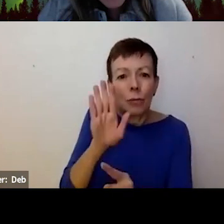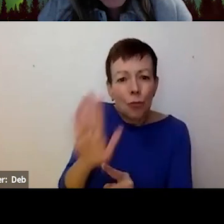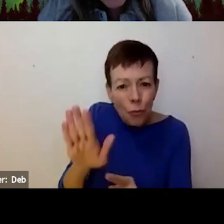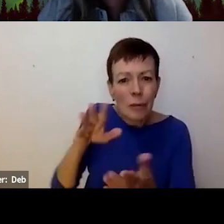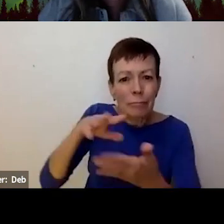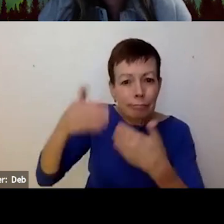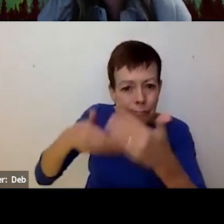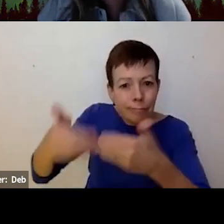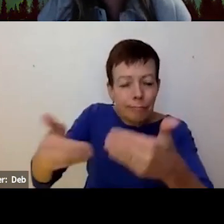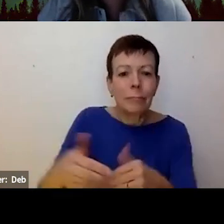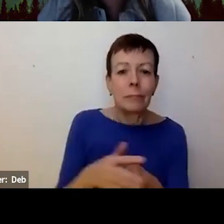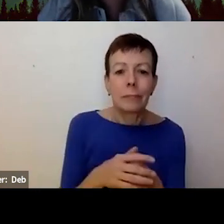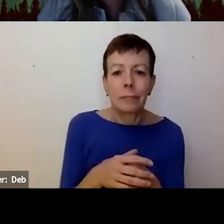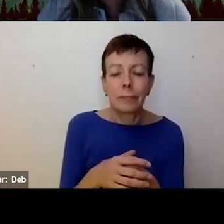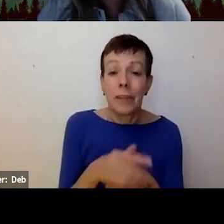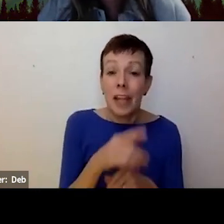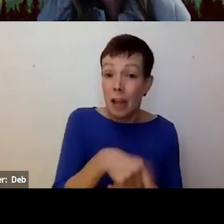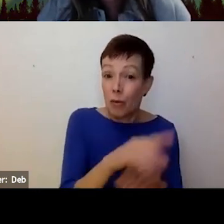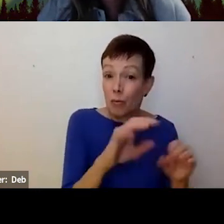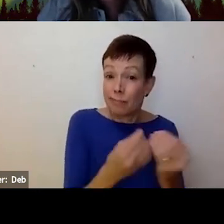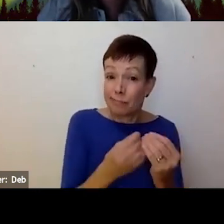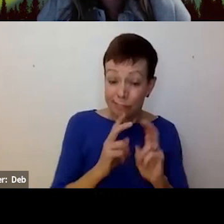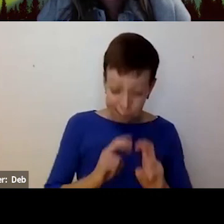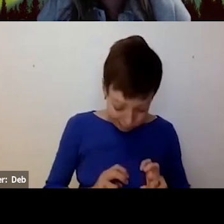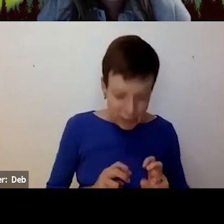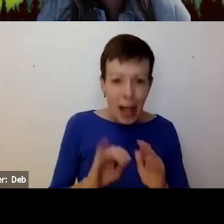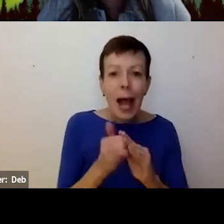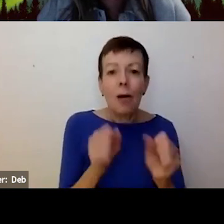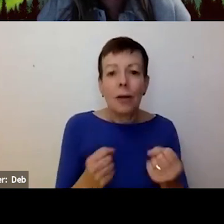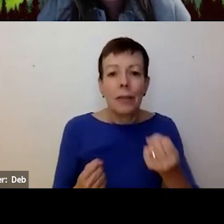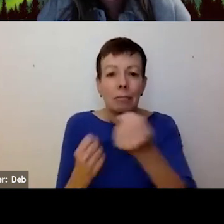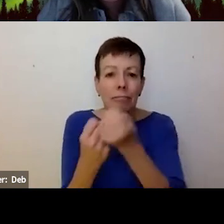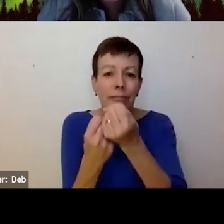really think about their roles as allies. I know you've definitely provided food for thought for us